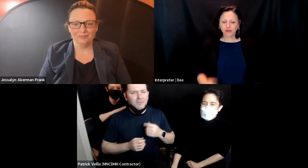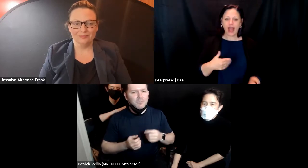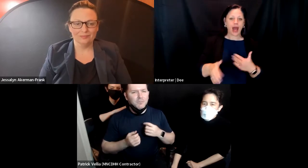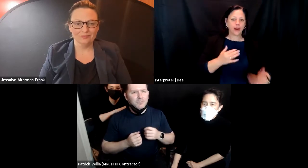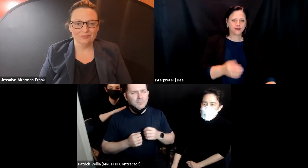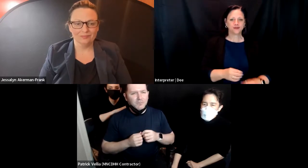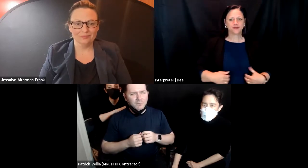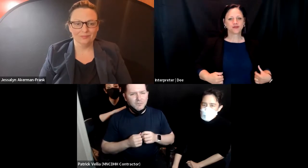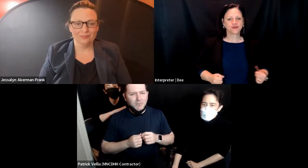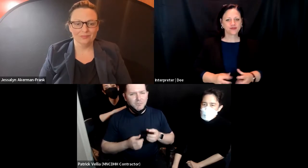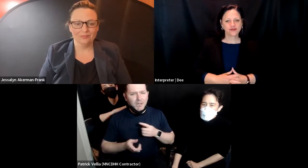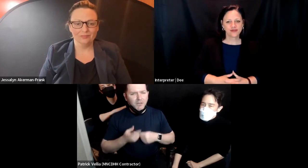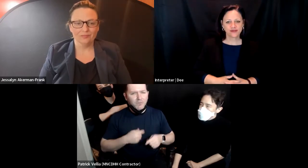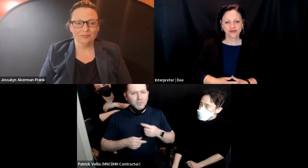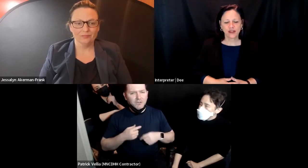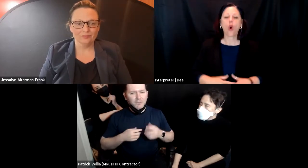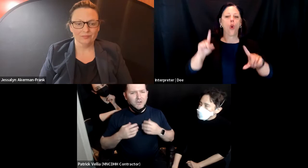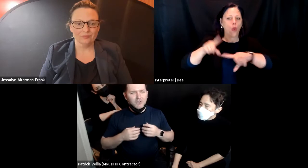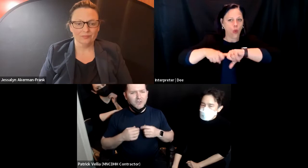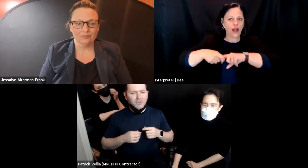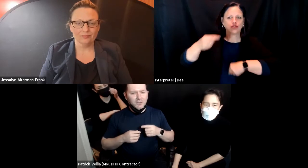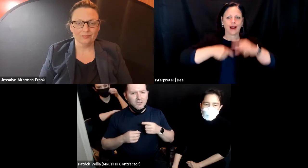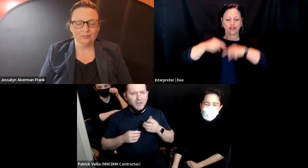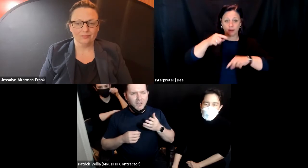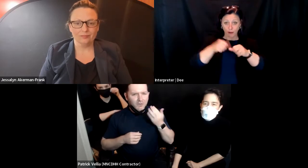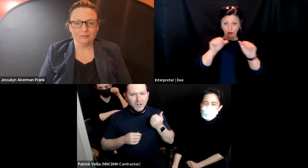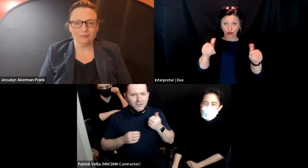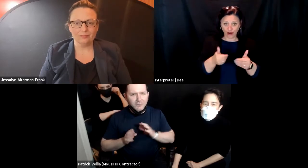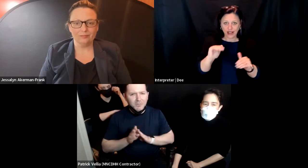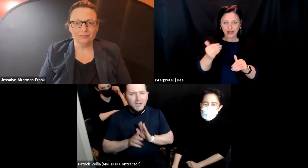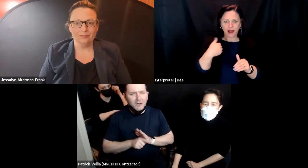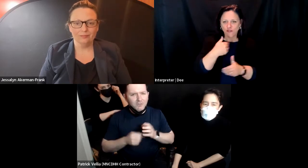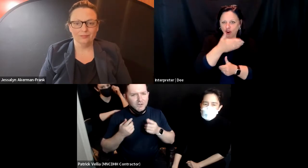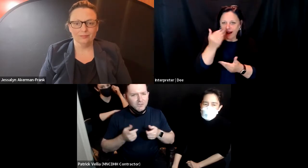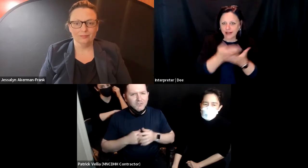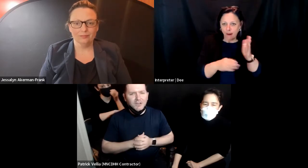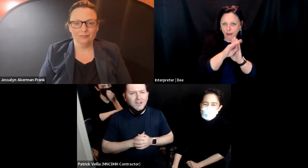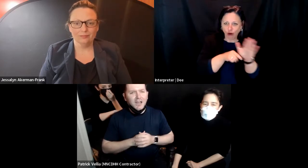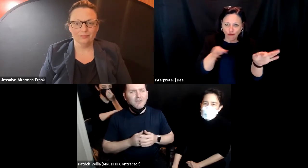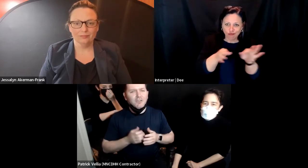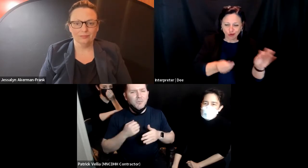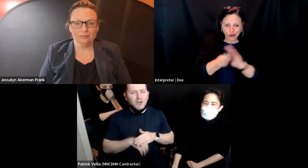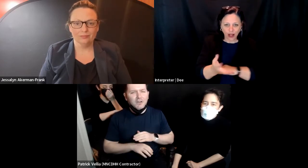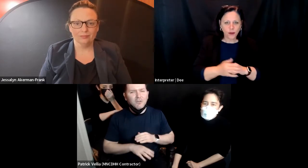So my mom took ASL 2, but she still knows fingerspelling, even with me gone for three years, she can still fingerspell in her 70s.